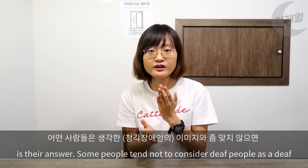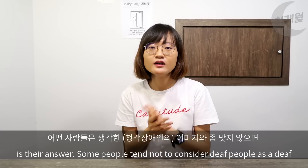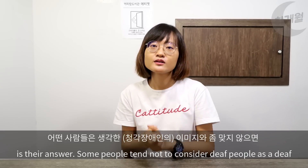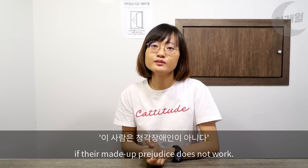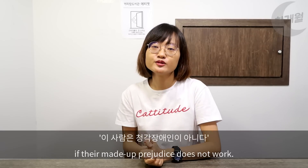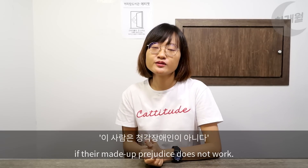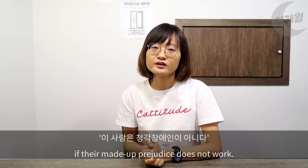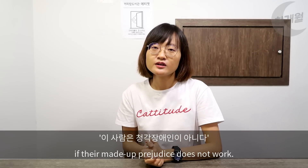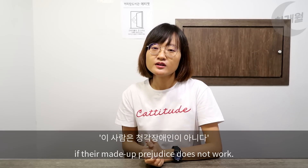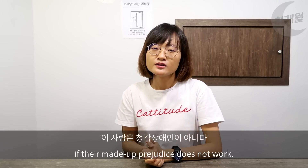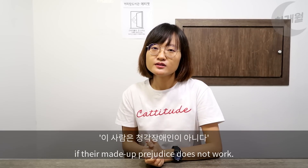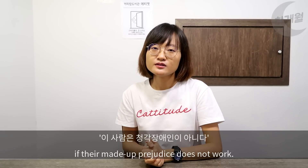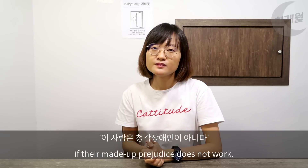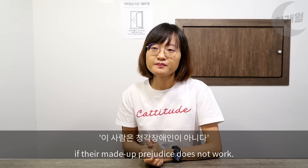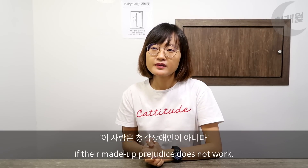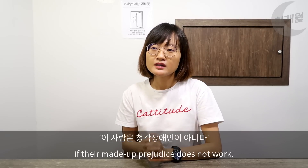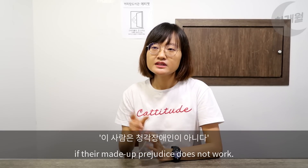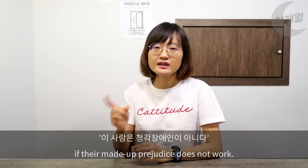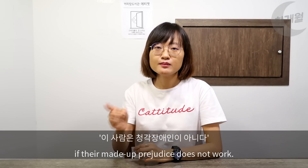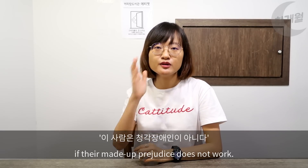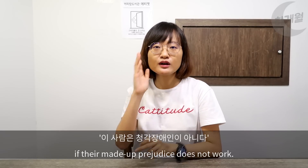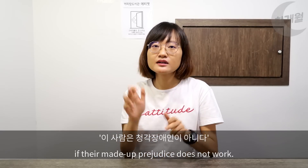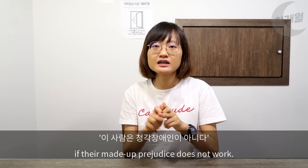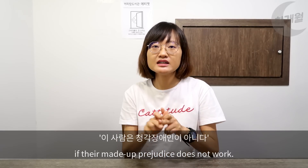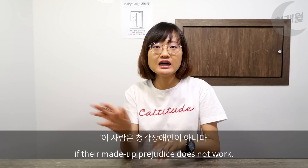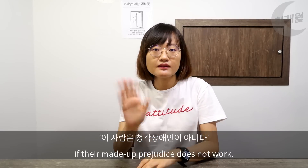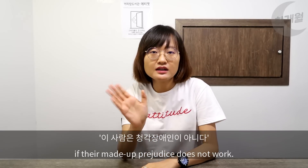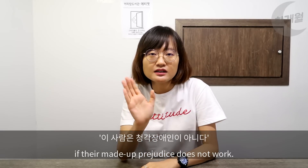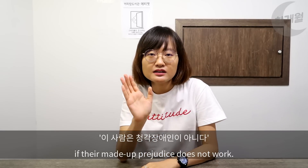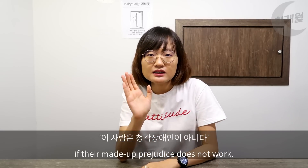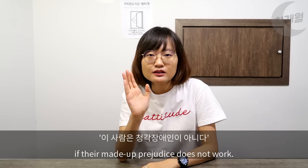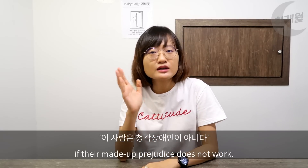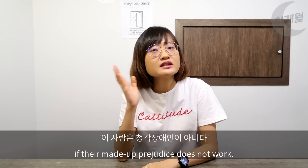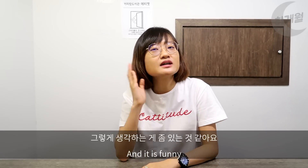if their made-up prejudice does not work.